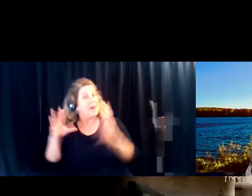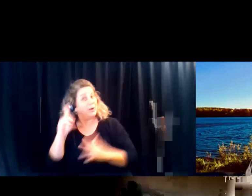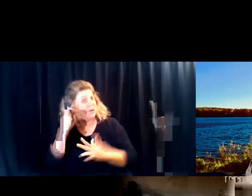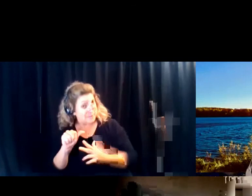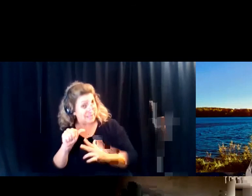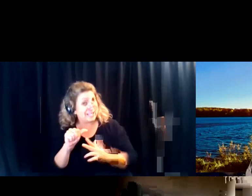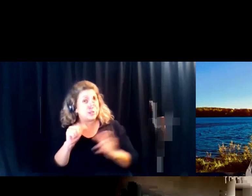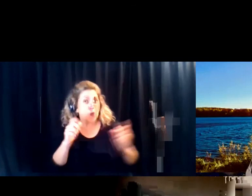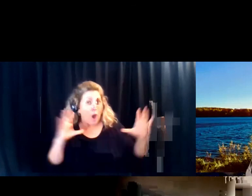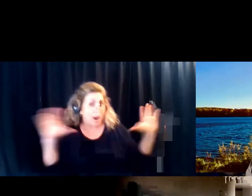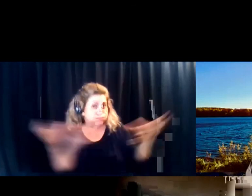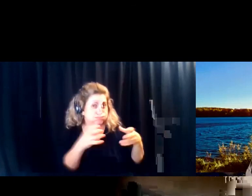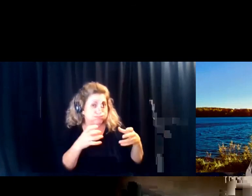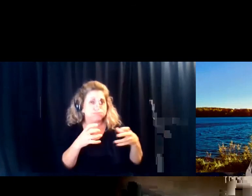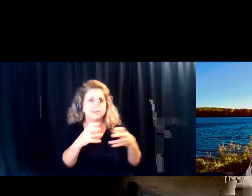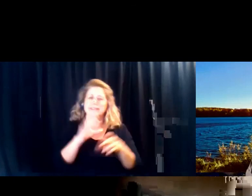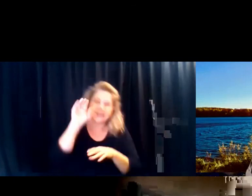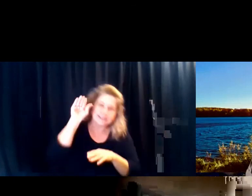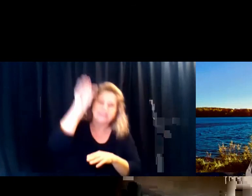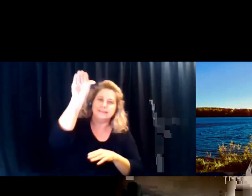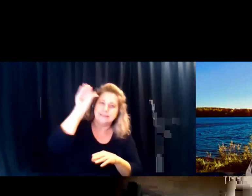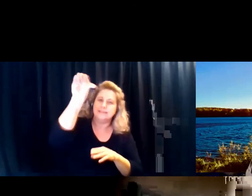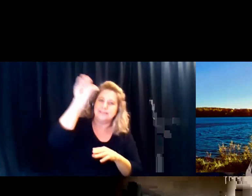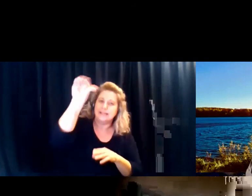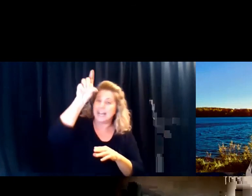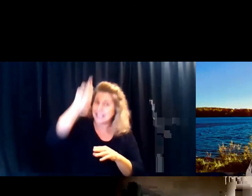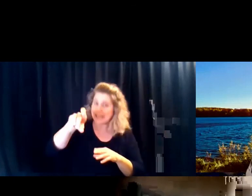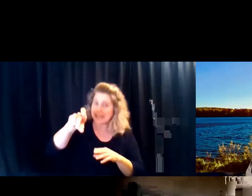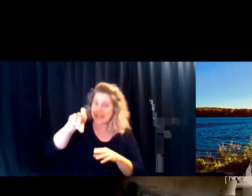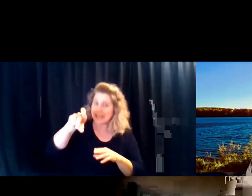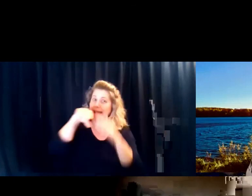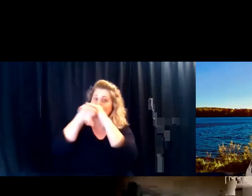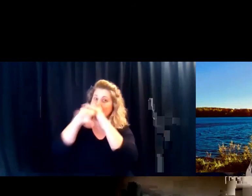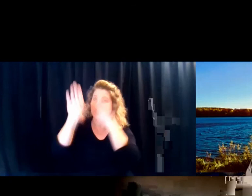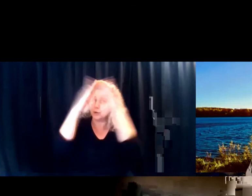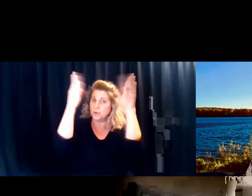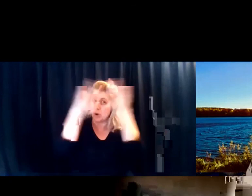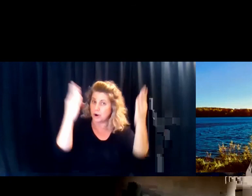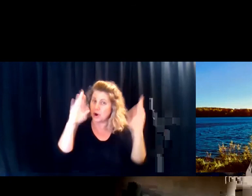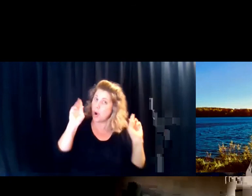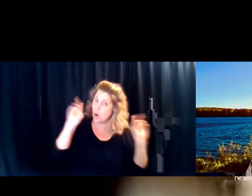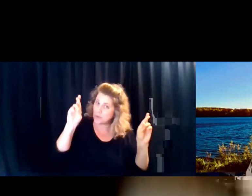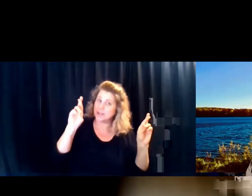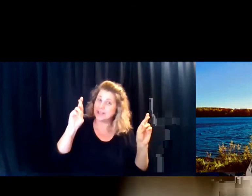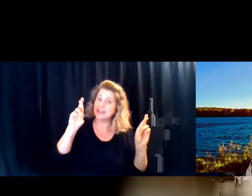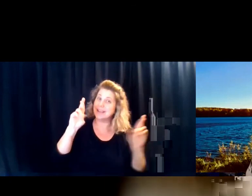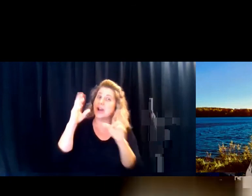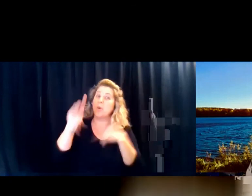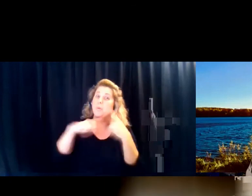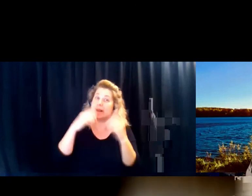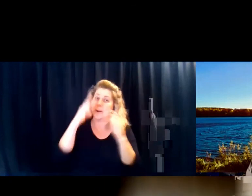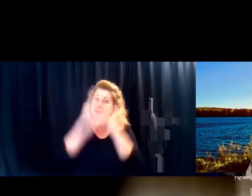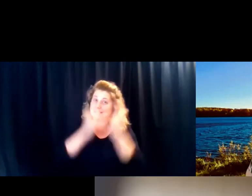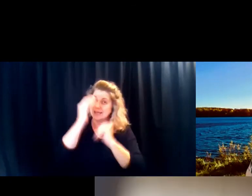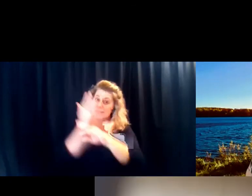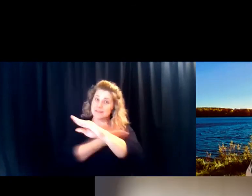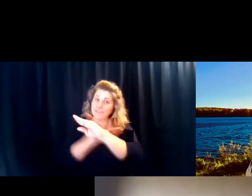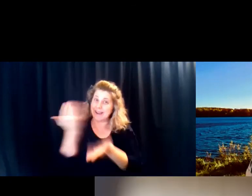Judith Heumann: It's always important to have more than one or two people around you, not all going to share the same vision and all people may have very different views.